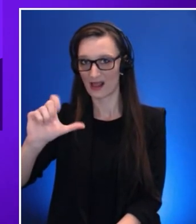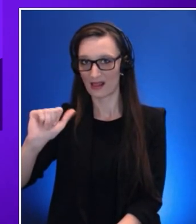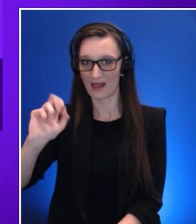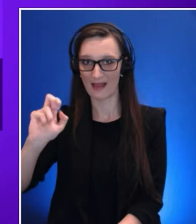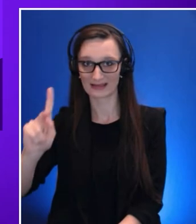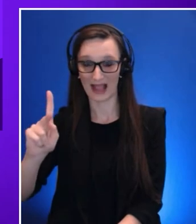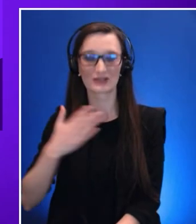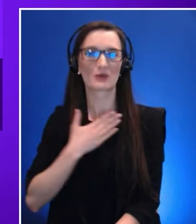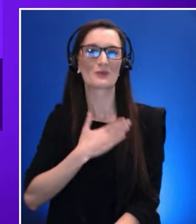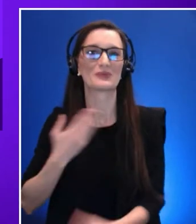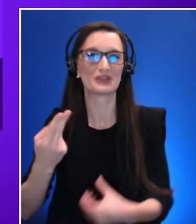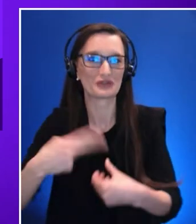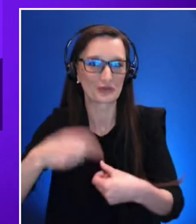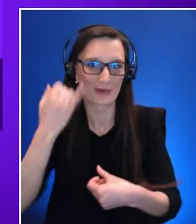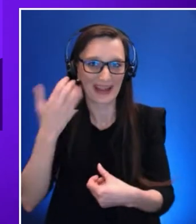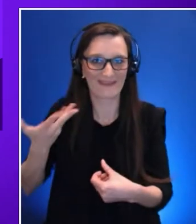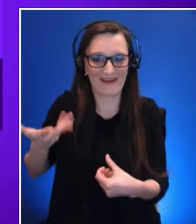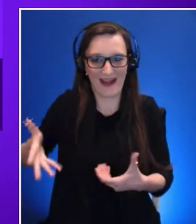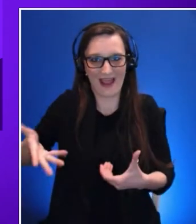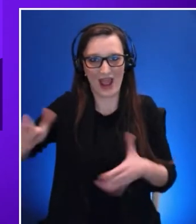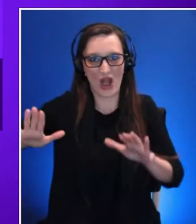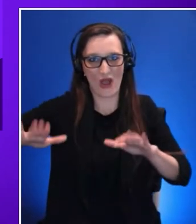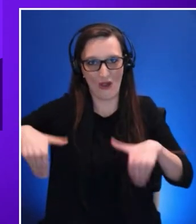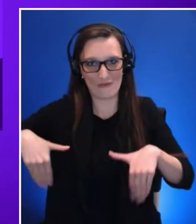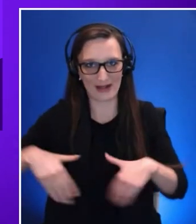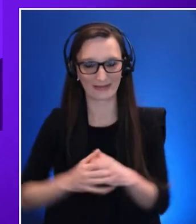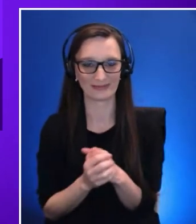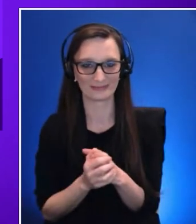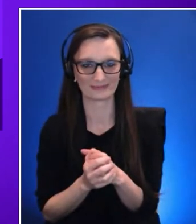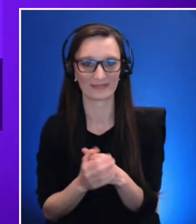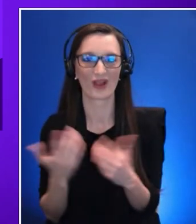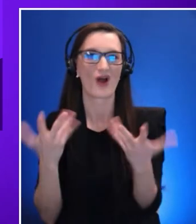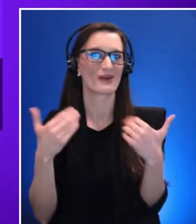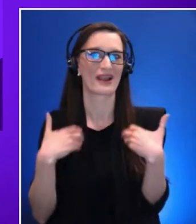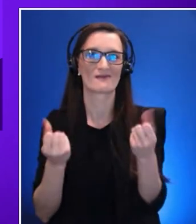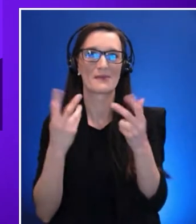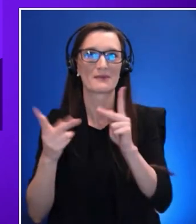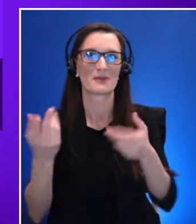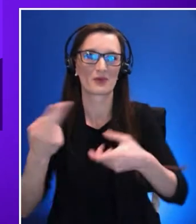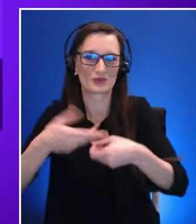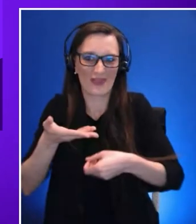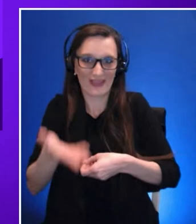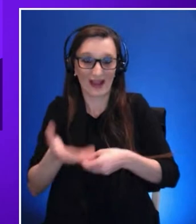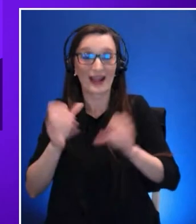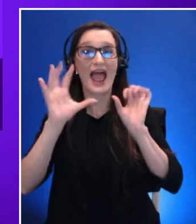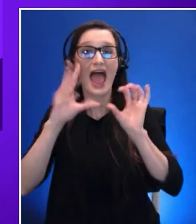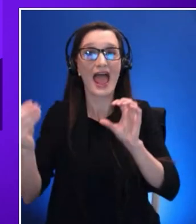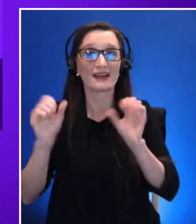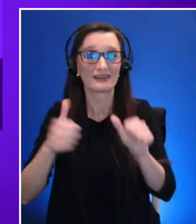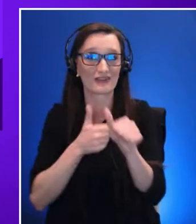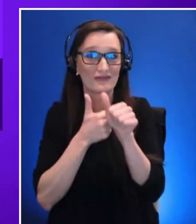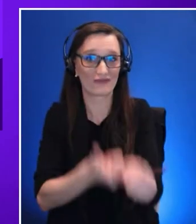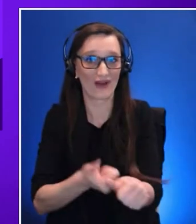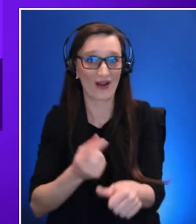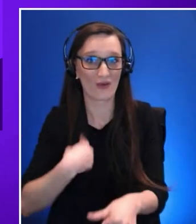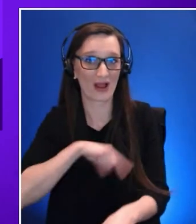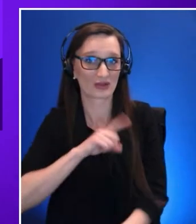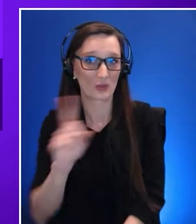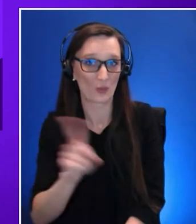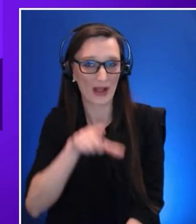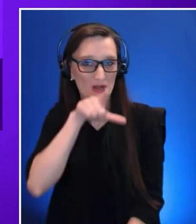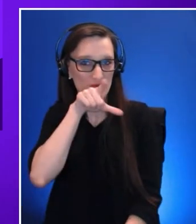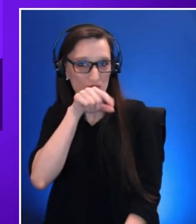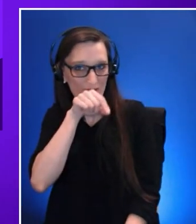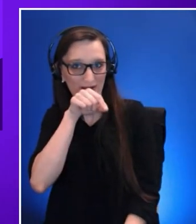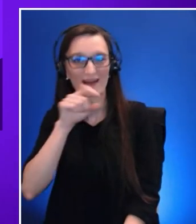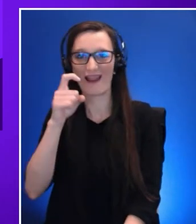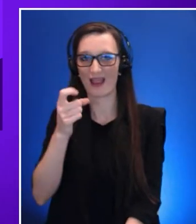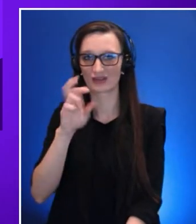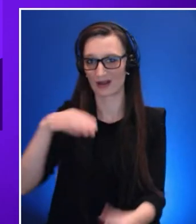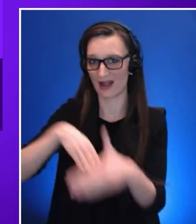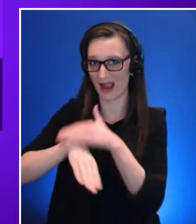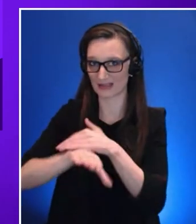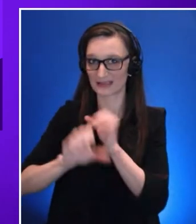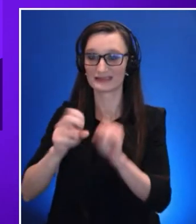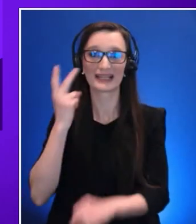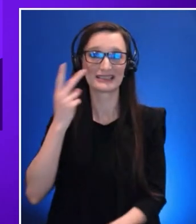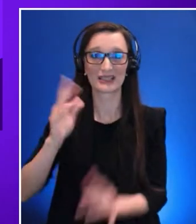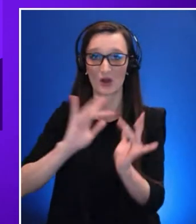350 people there already you can follow us on twitter at XR Access visit us at www.xraccess.org